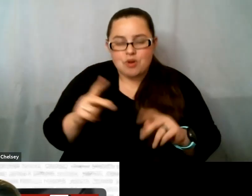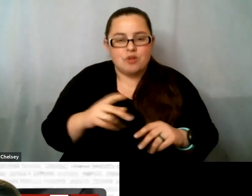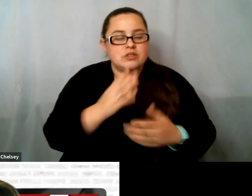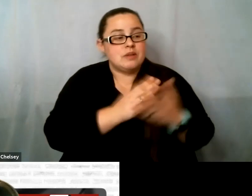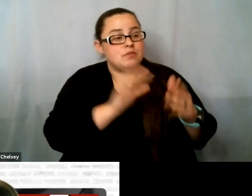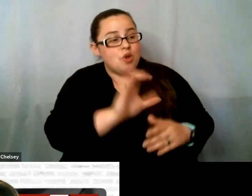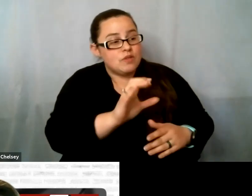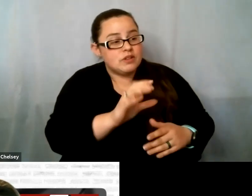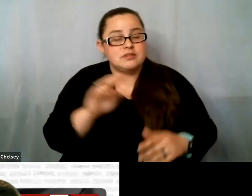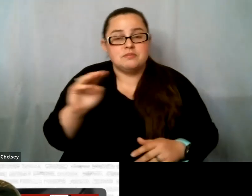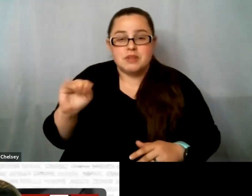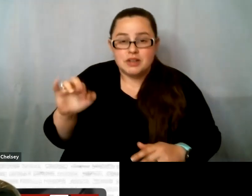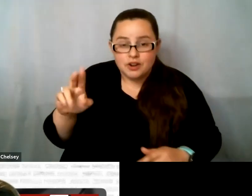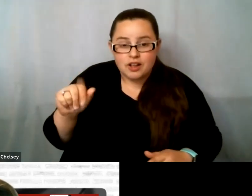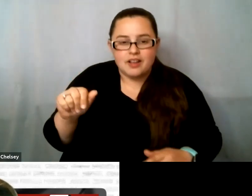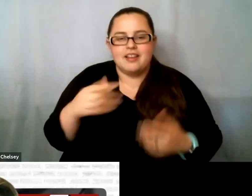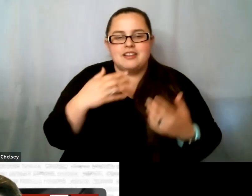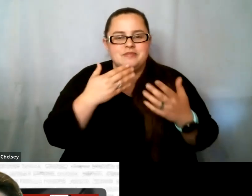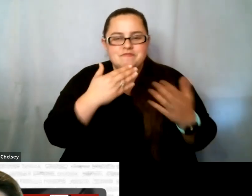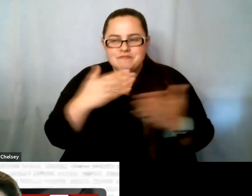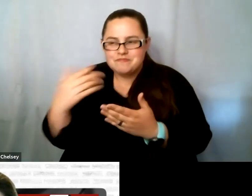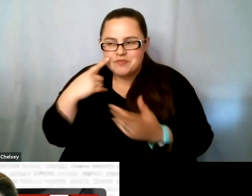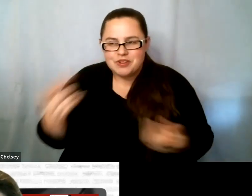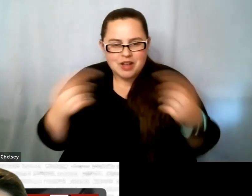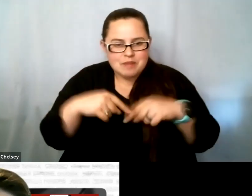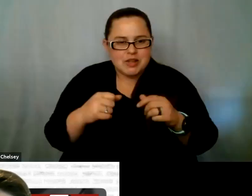for joining us for that. We appreciate you coming in and supporting your classified